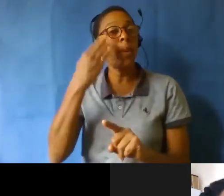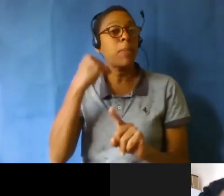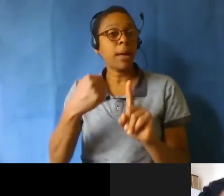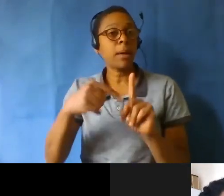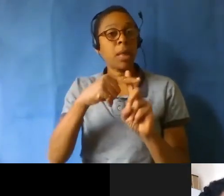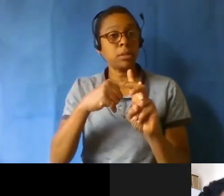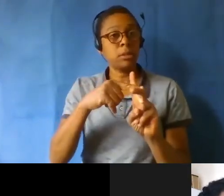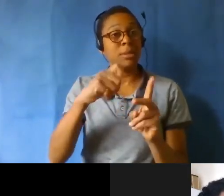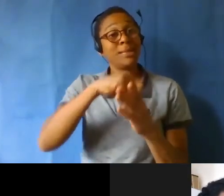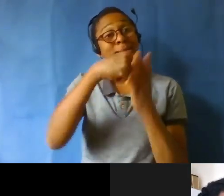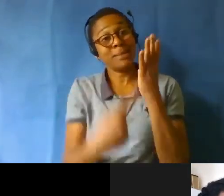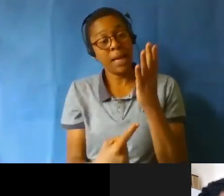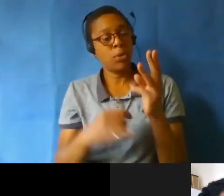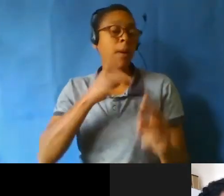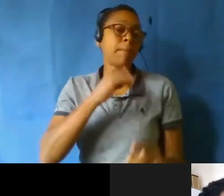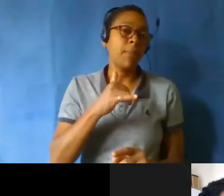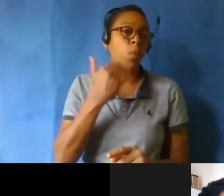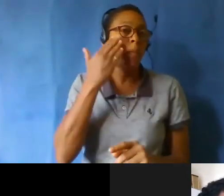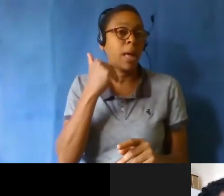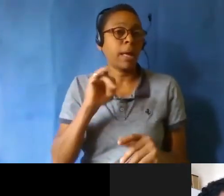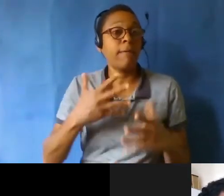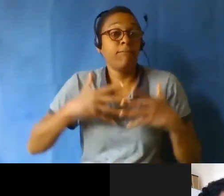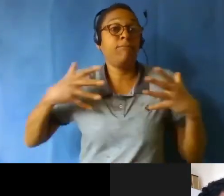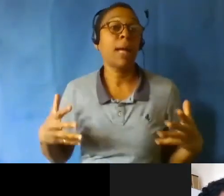might be because we are fat and Black whatever Black is the common denominator